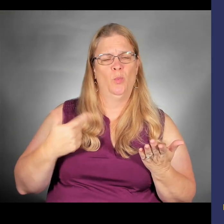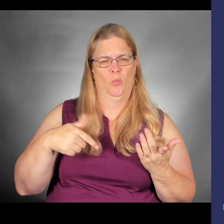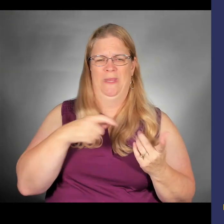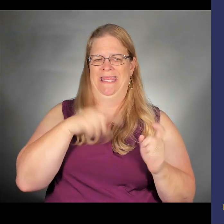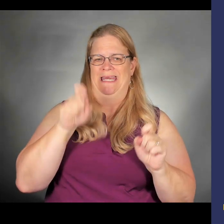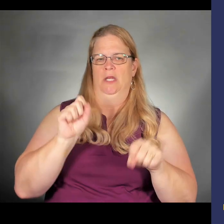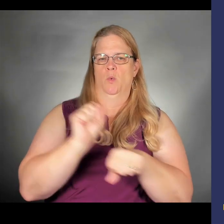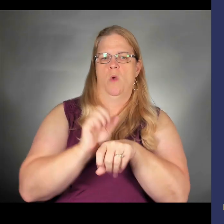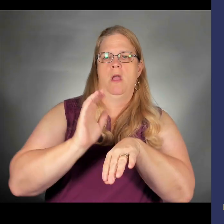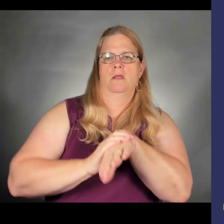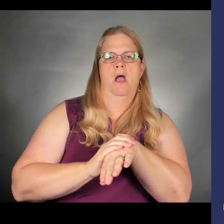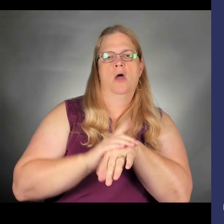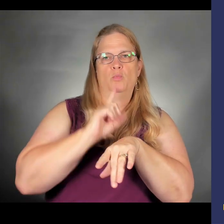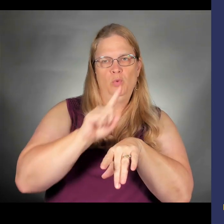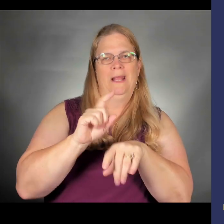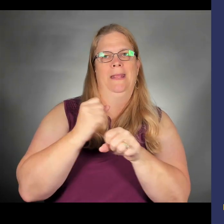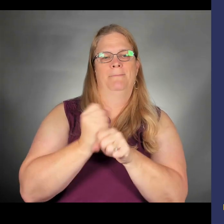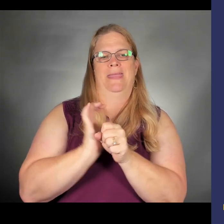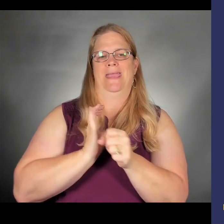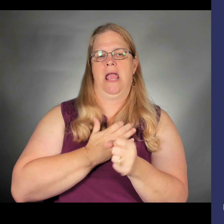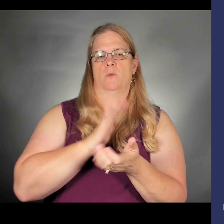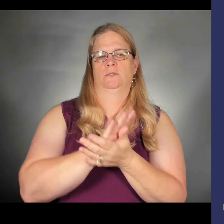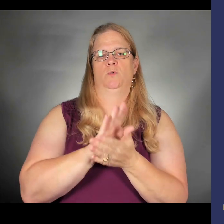here at TSD we really need to work on